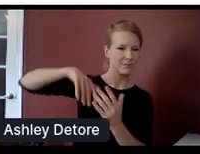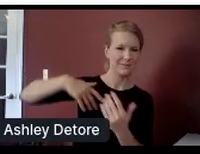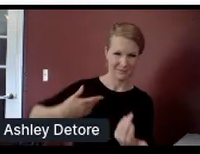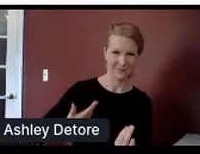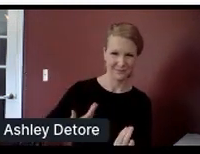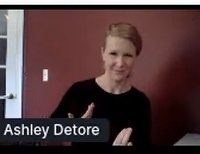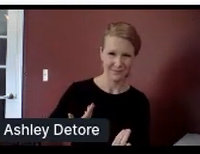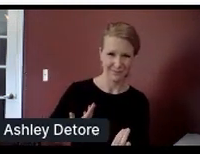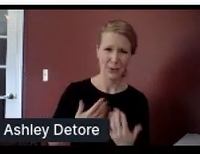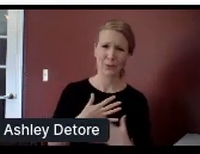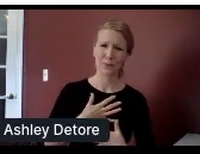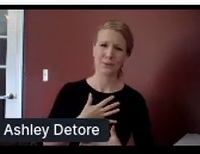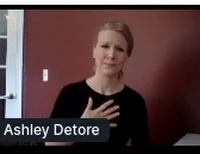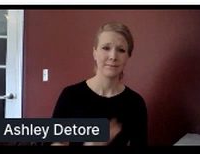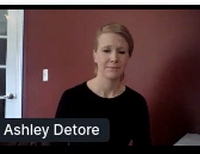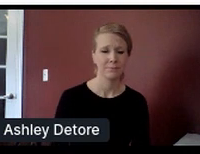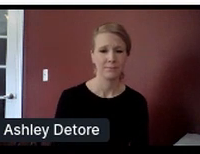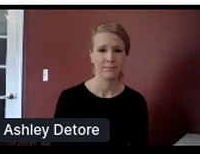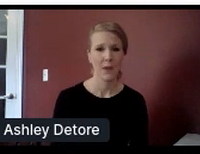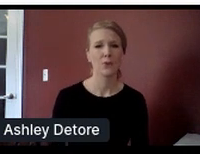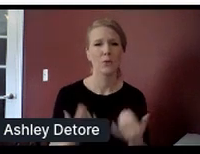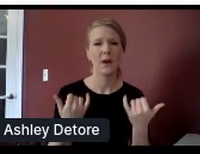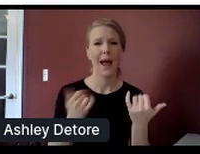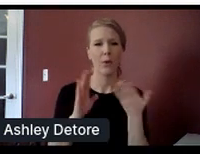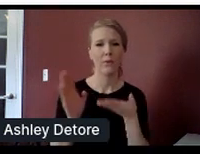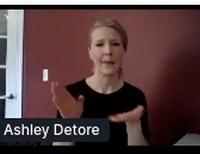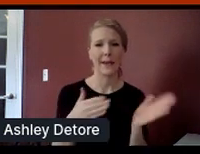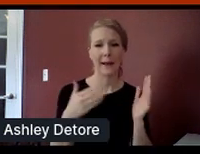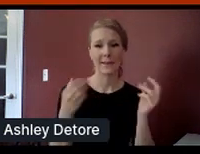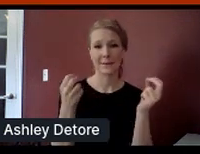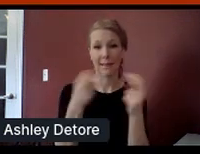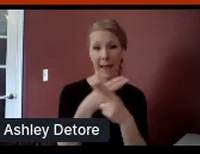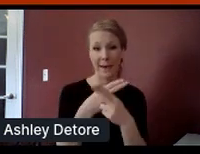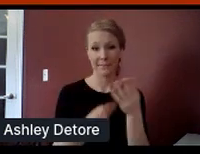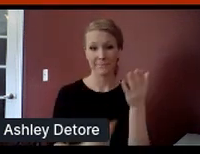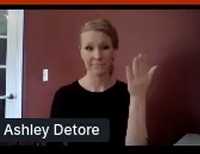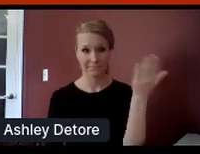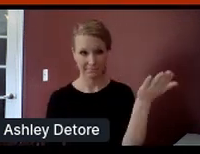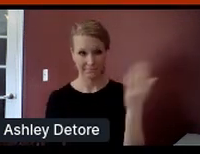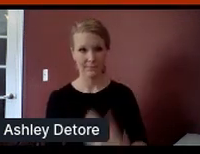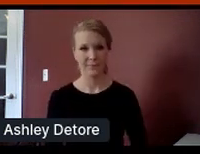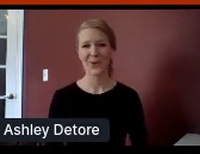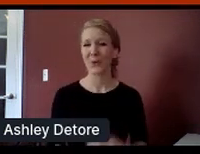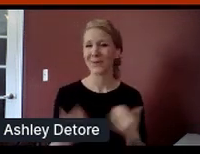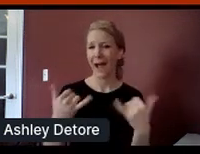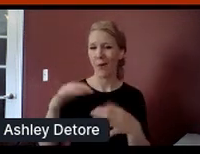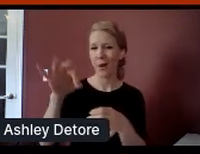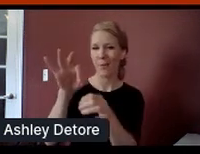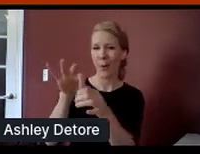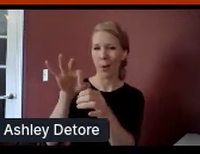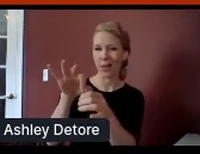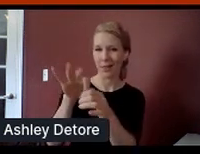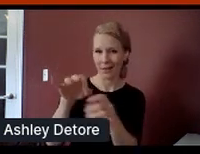So let's go to the next slide. I have a quick poll for you.